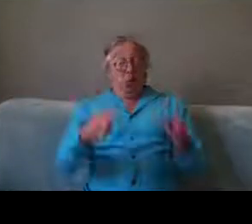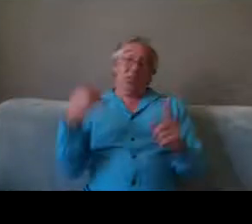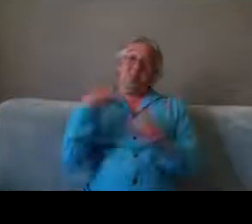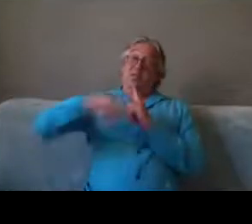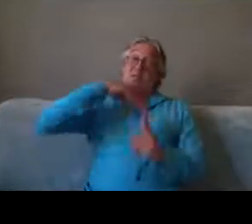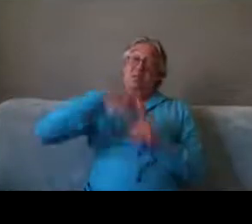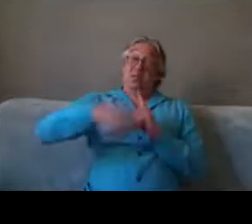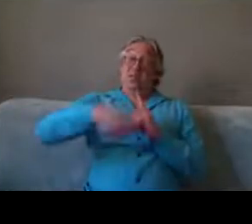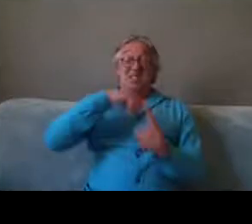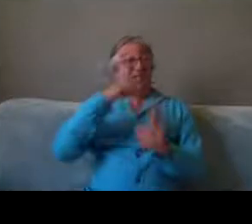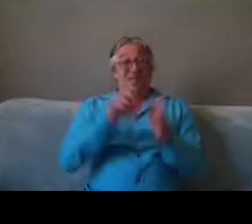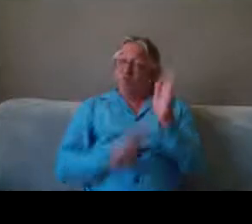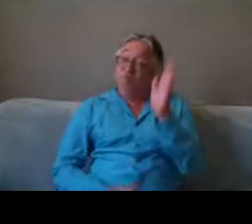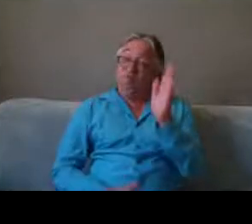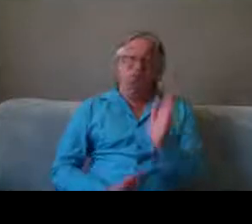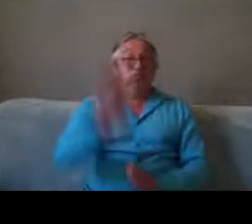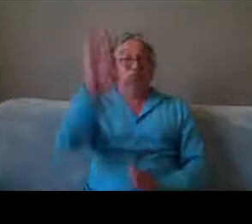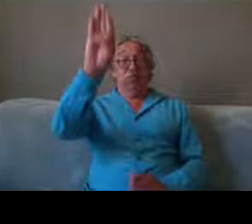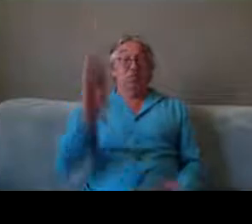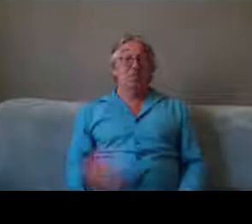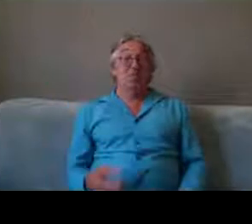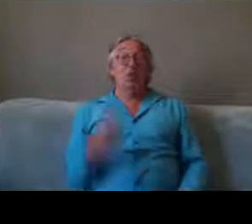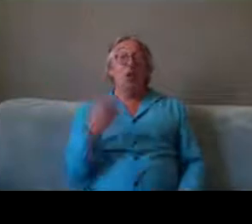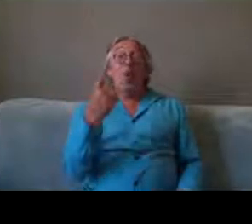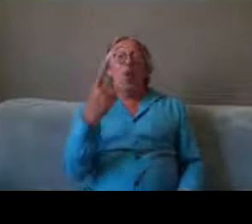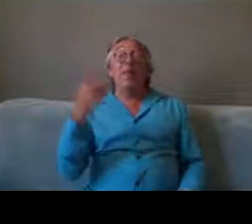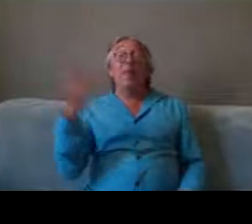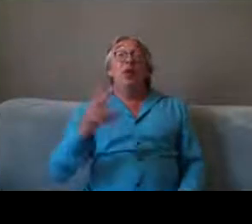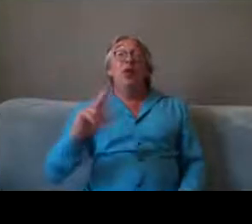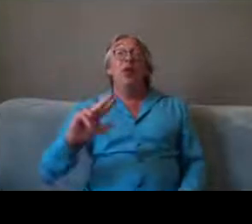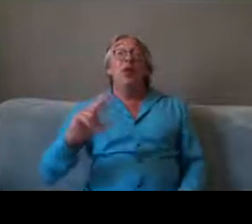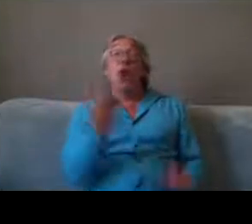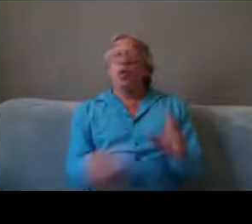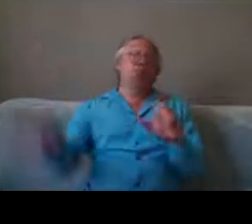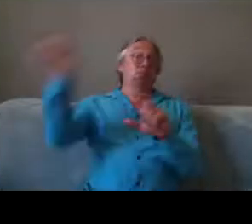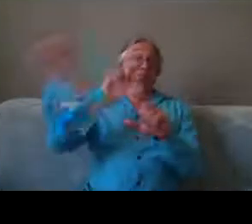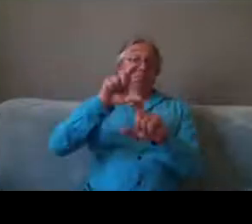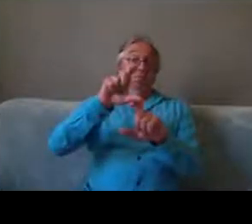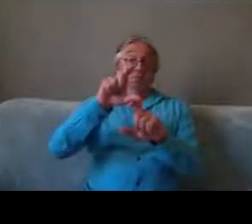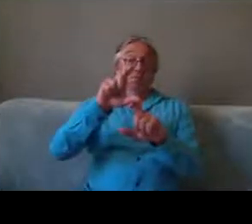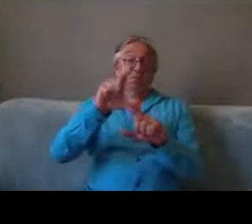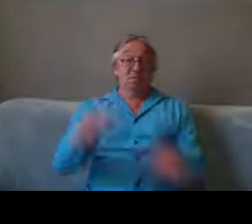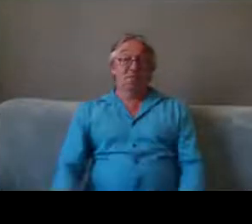for those newcomers to the actions and that we have a fruitful discussion.